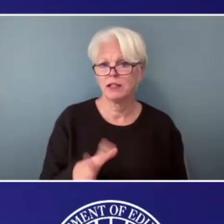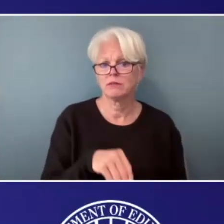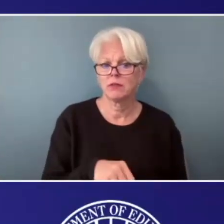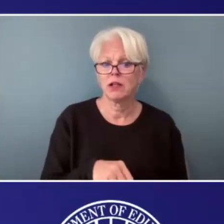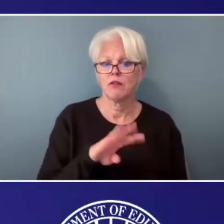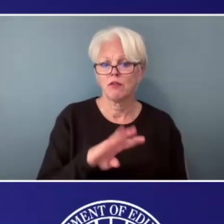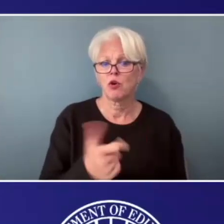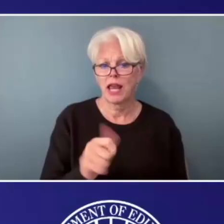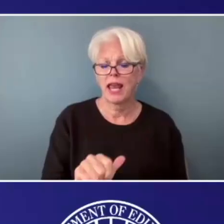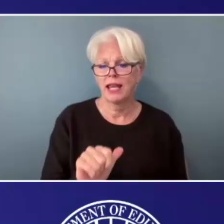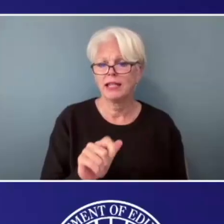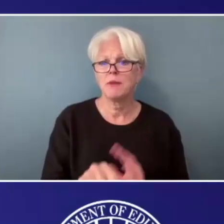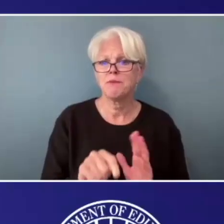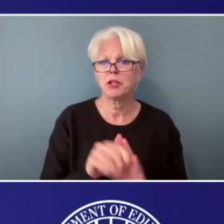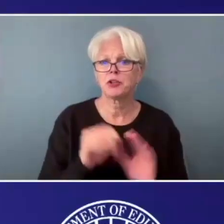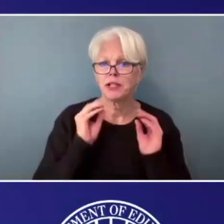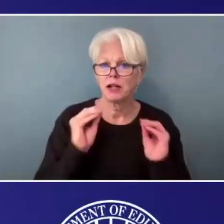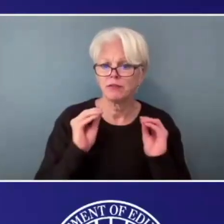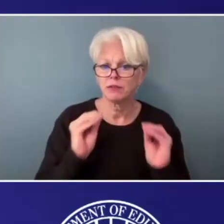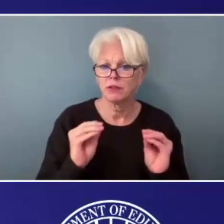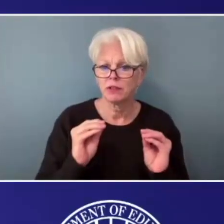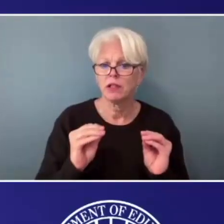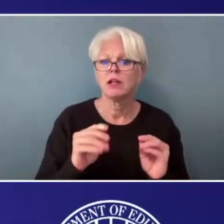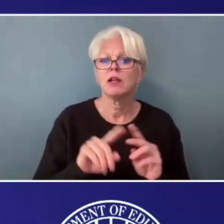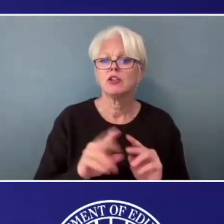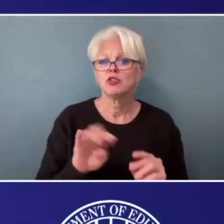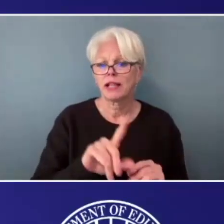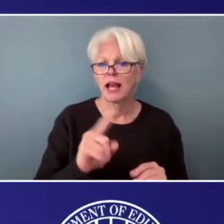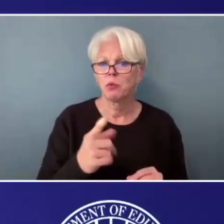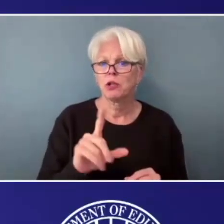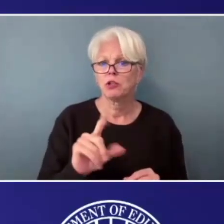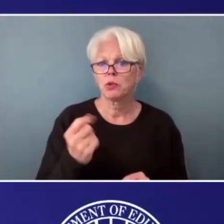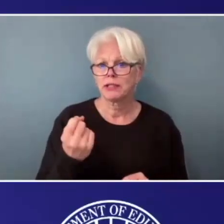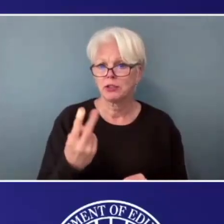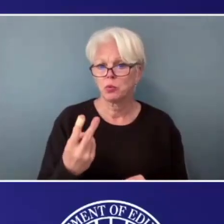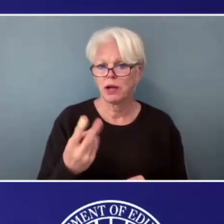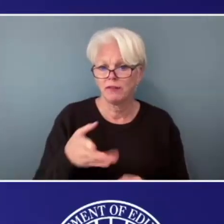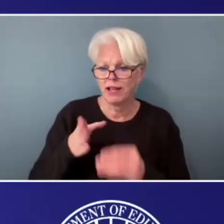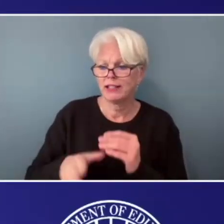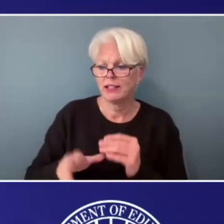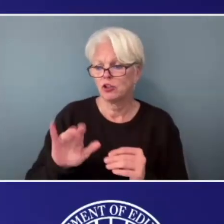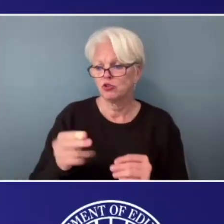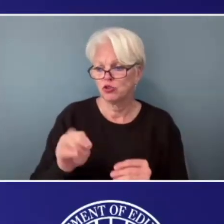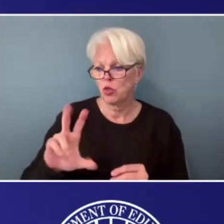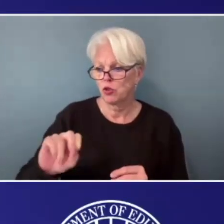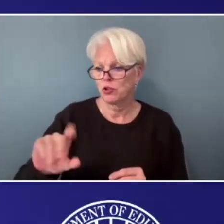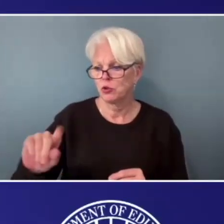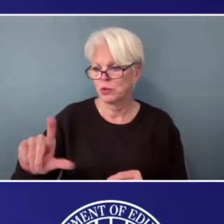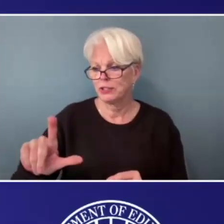beginning on July 1, 2012 and ending on June 30, 2026, the maximum annual amount of